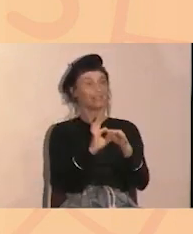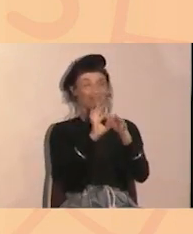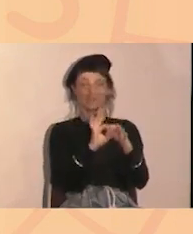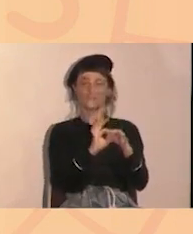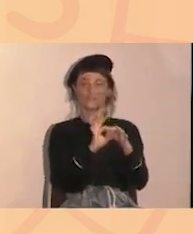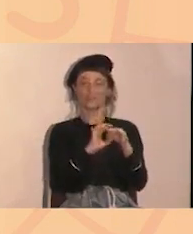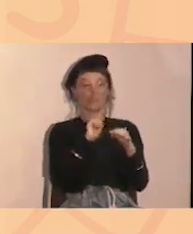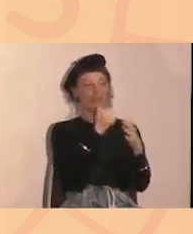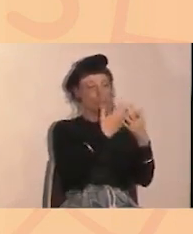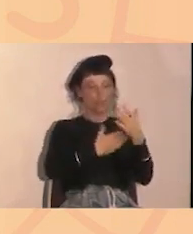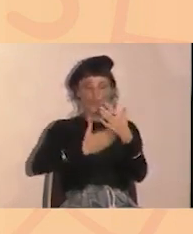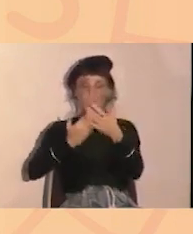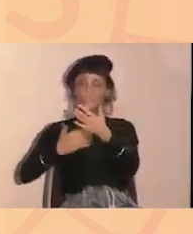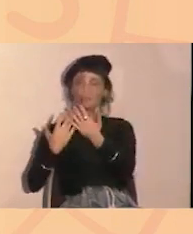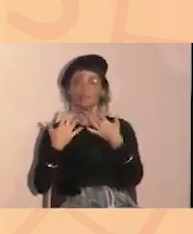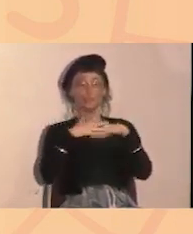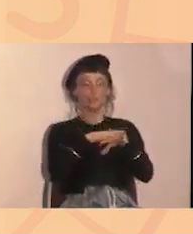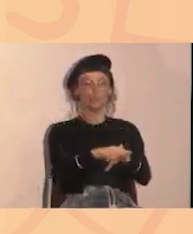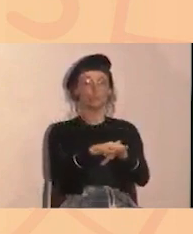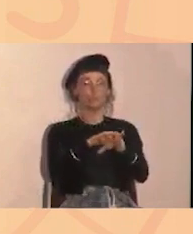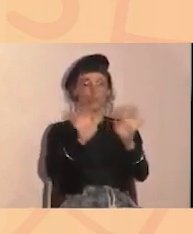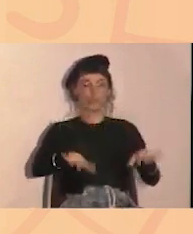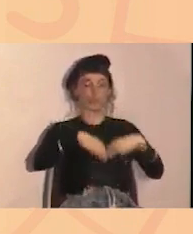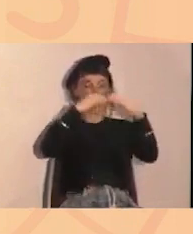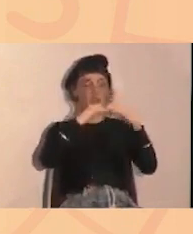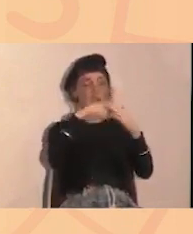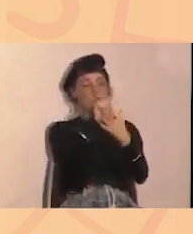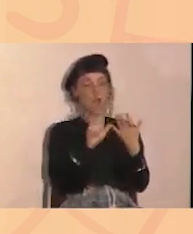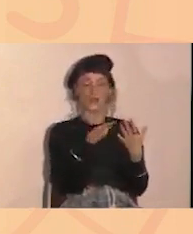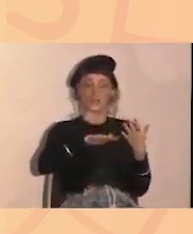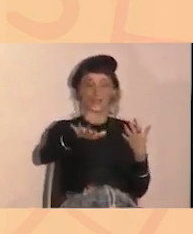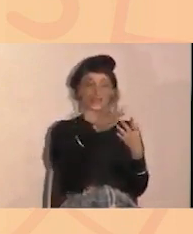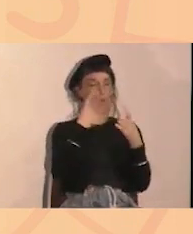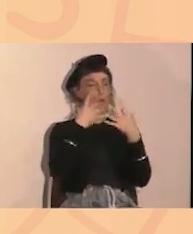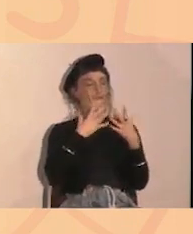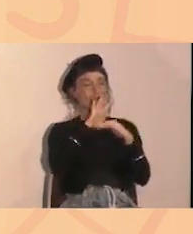you know, into this art space that's often just about white walls, crisp rooms, and it doesn't really have that greater